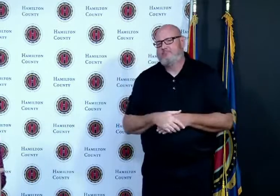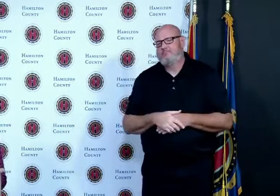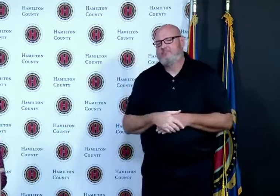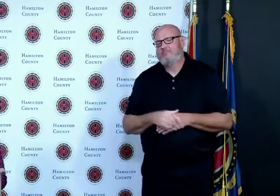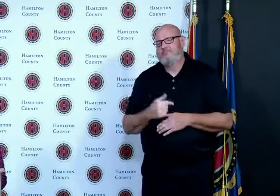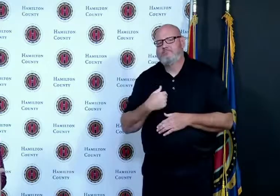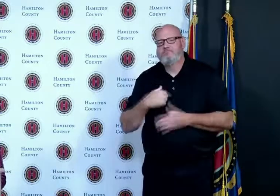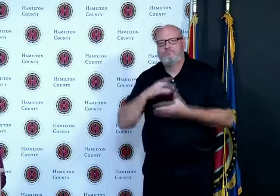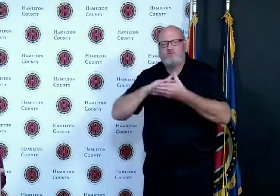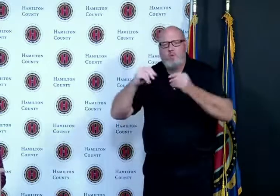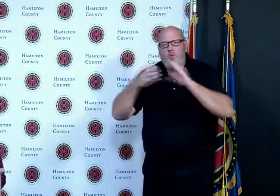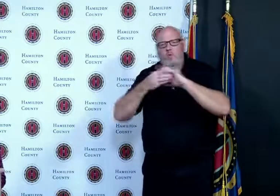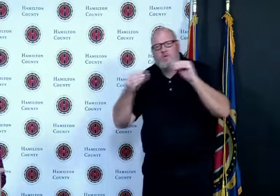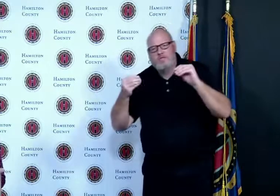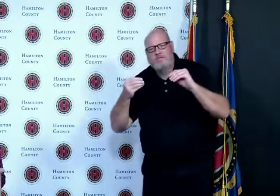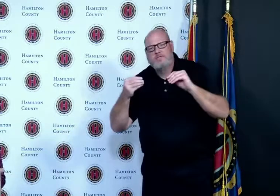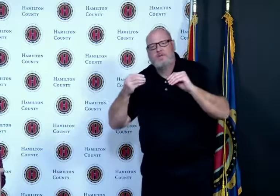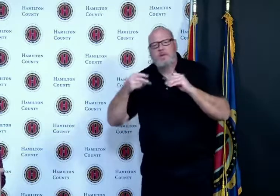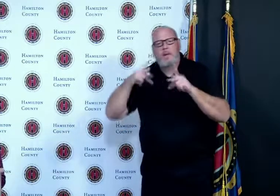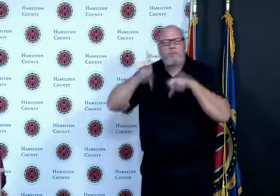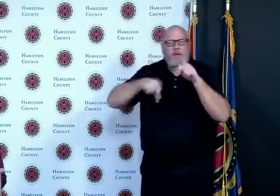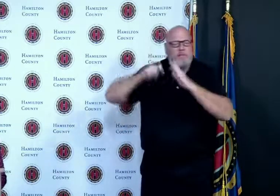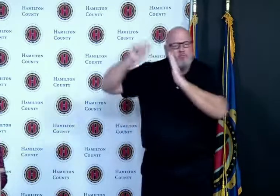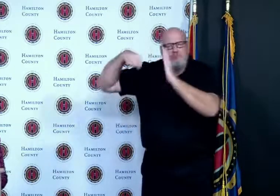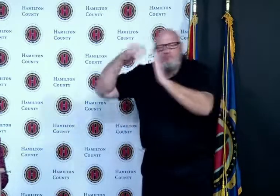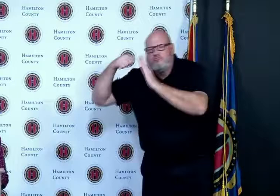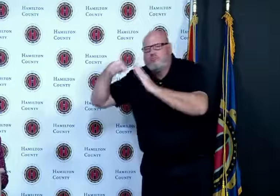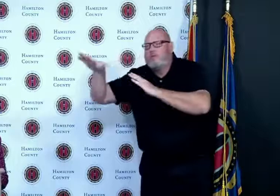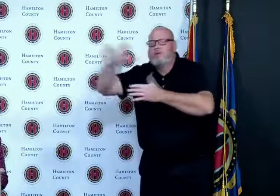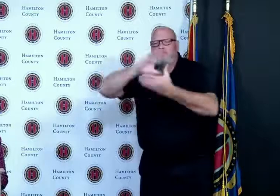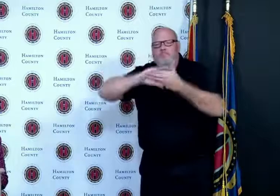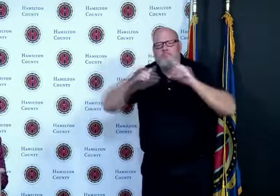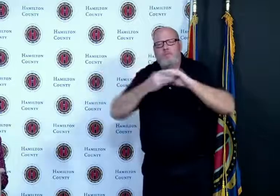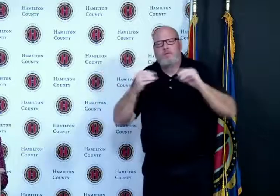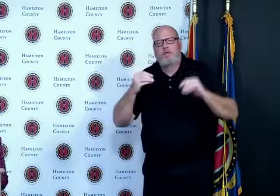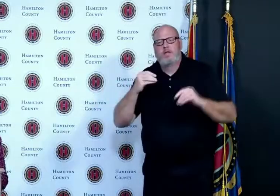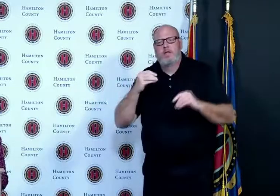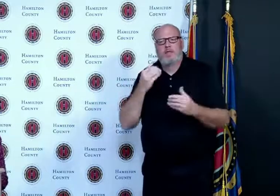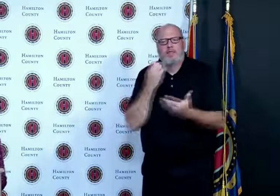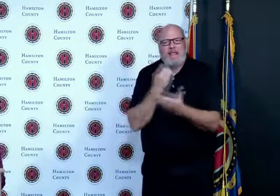impacted their lives so and I'm super grateful to all three of the individuals that are joining